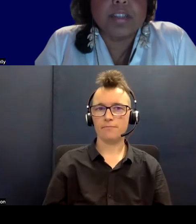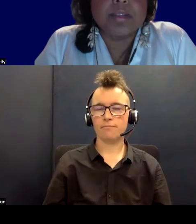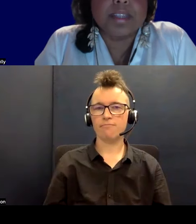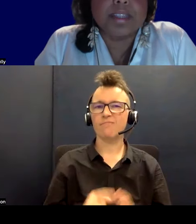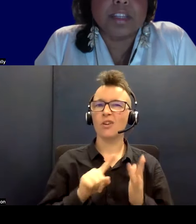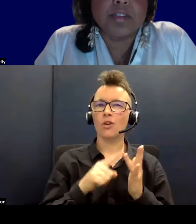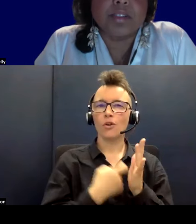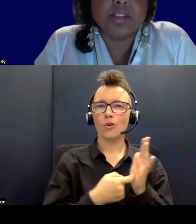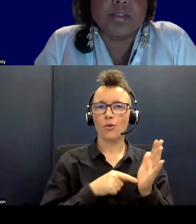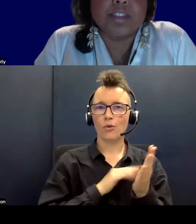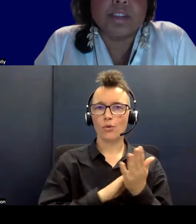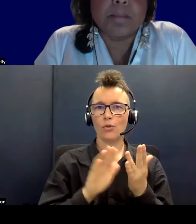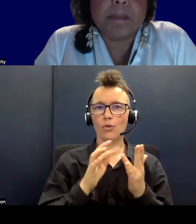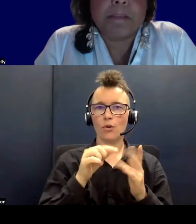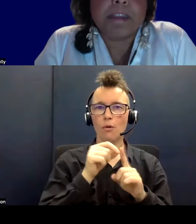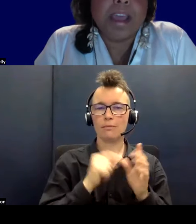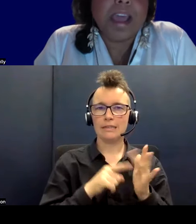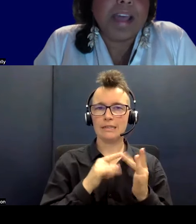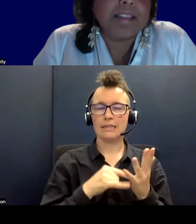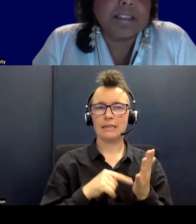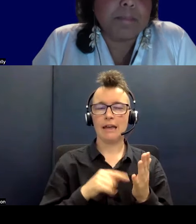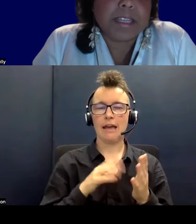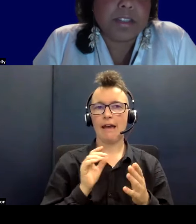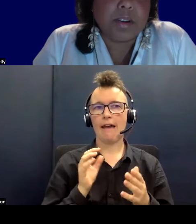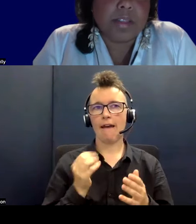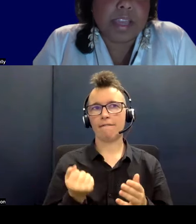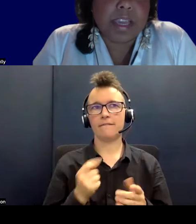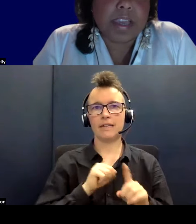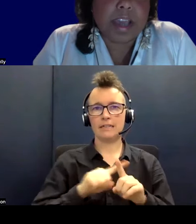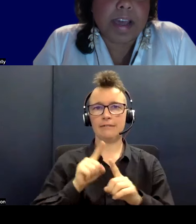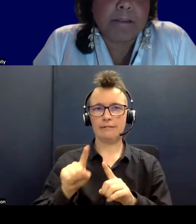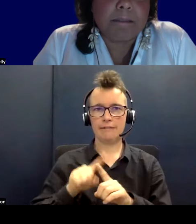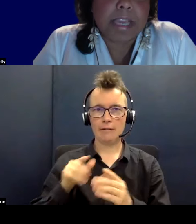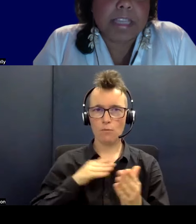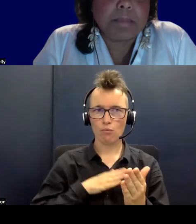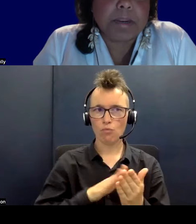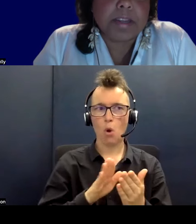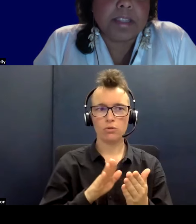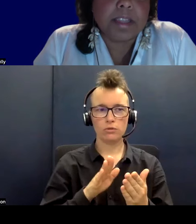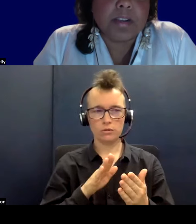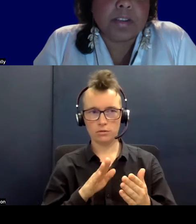assessing neurological vision impairment and this is based on their experience and their knowledge.